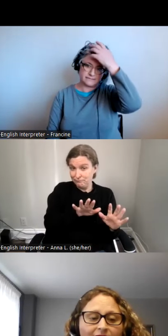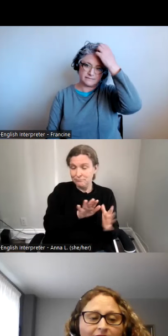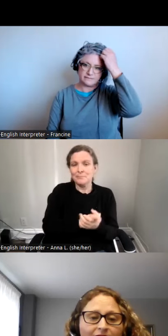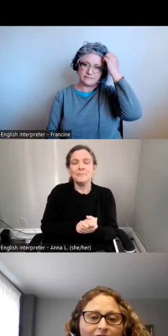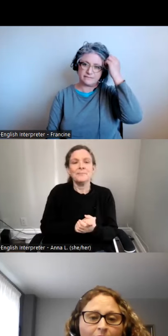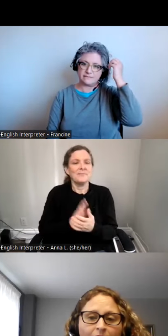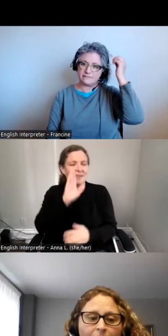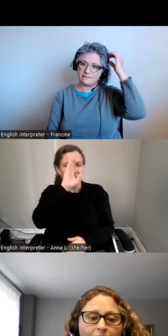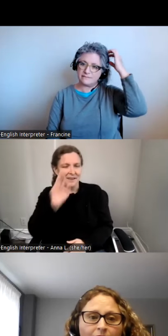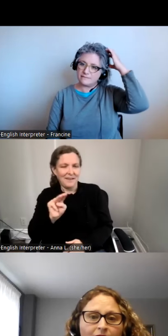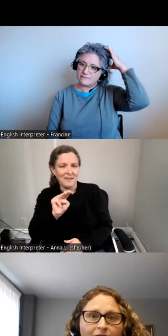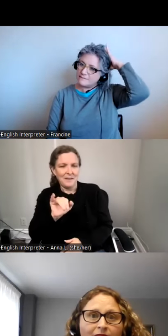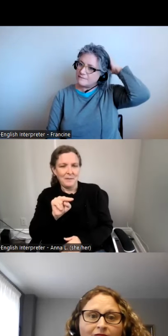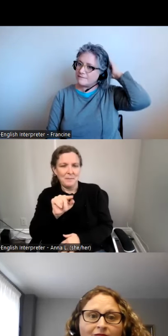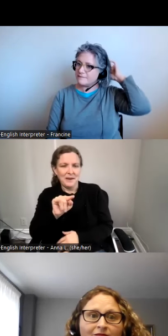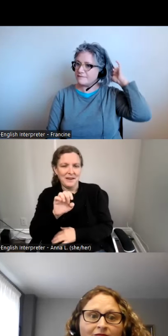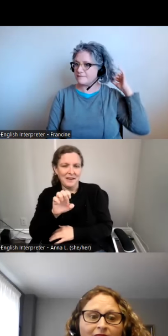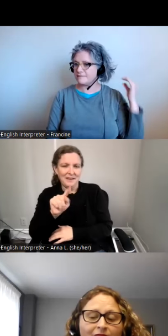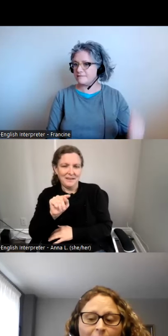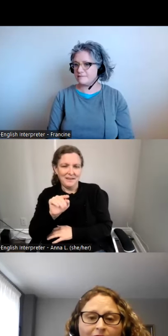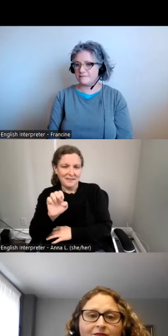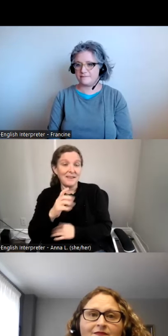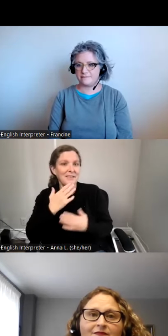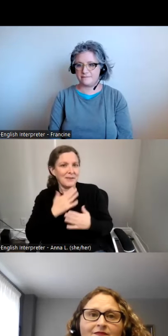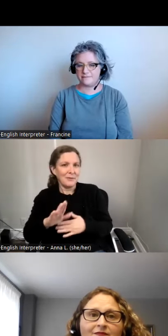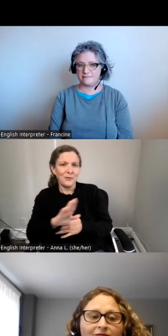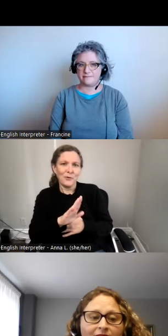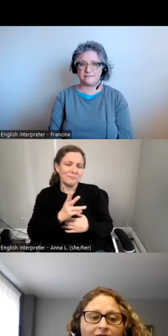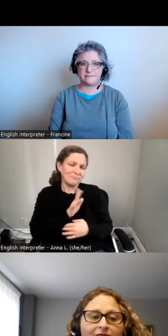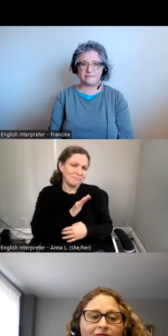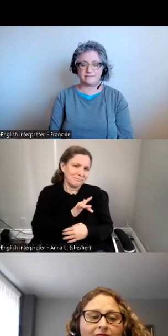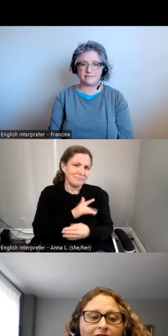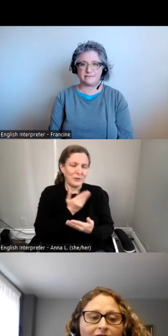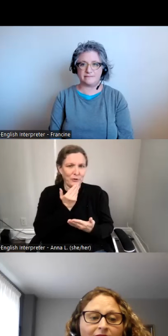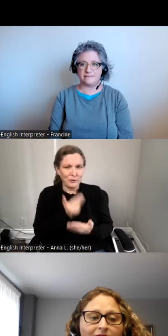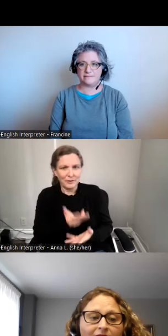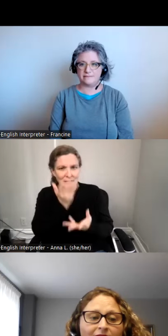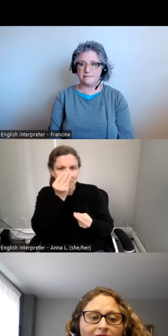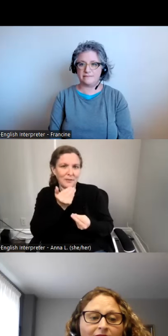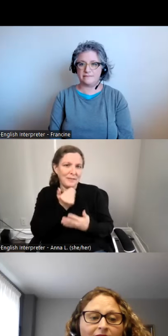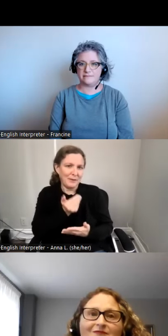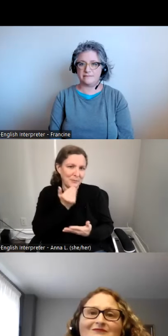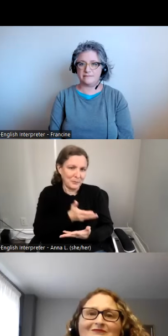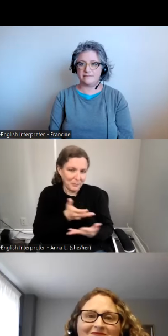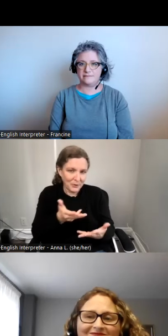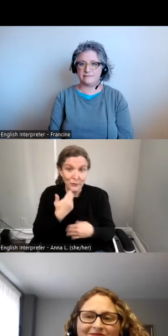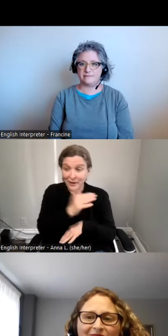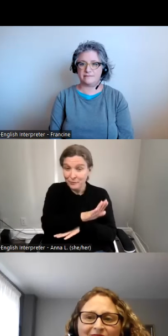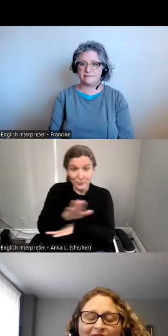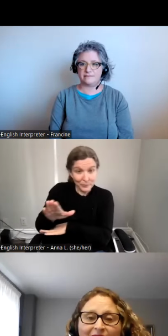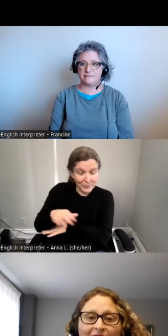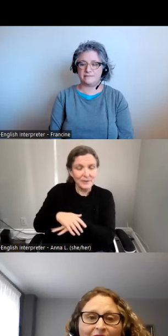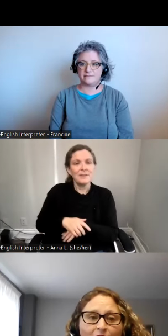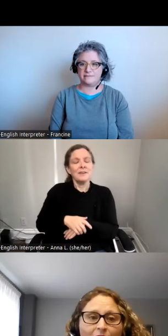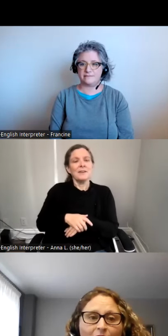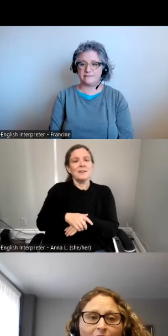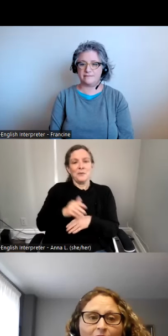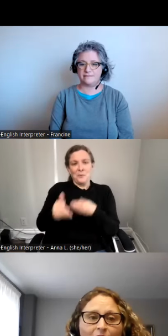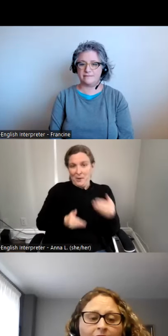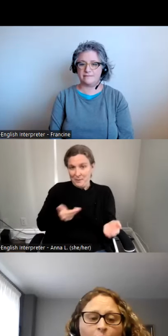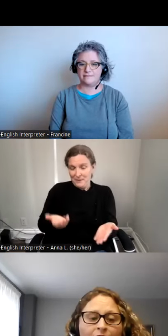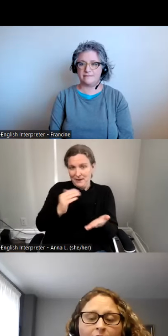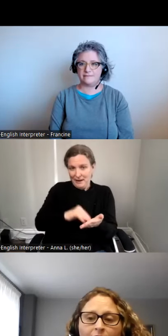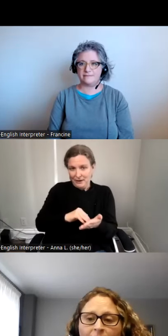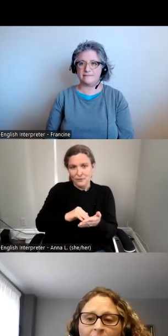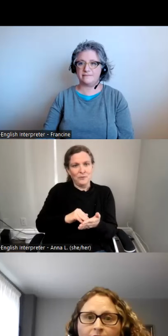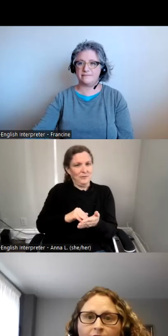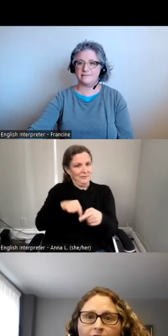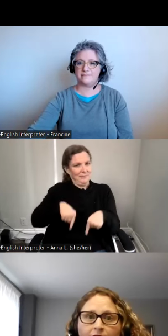will pass it over to Jonathan,